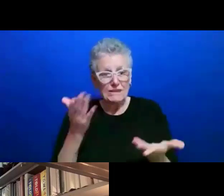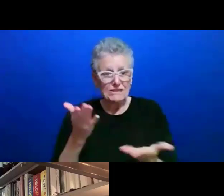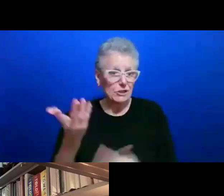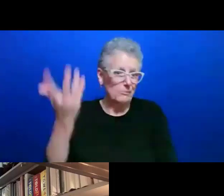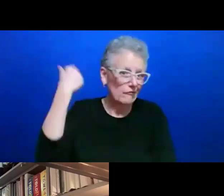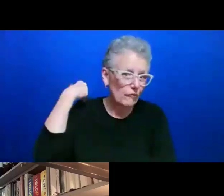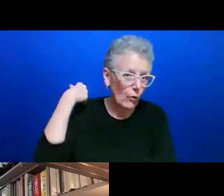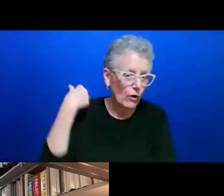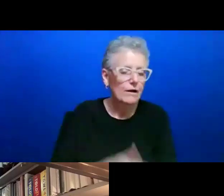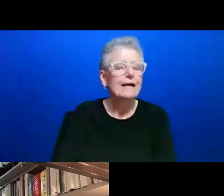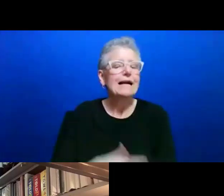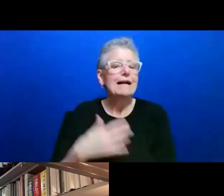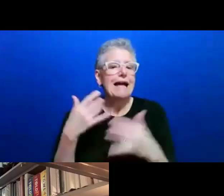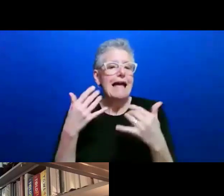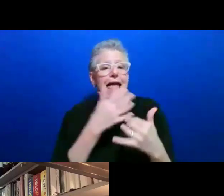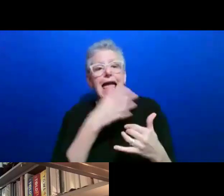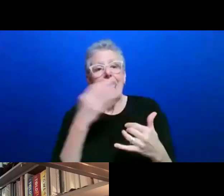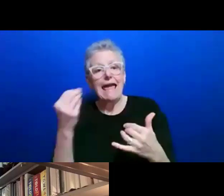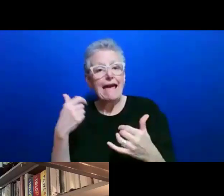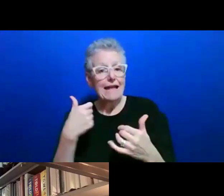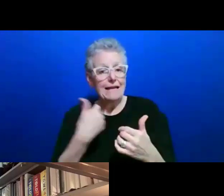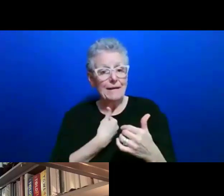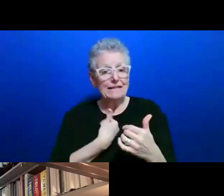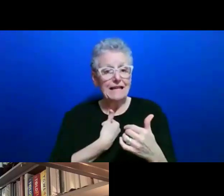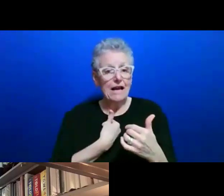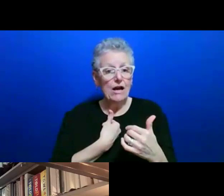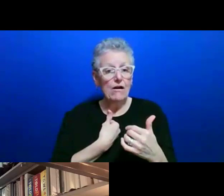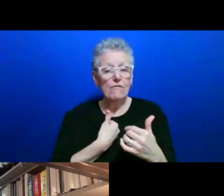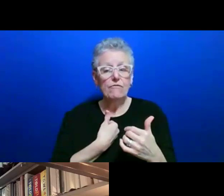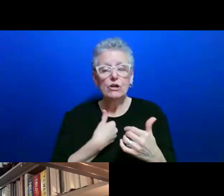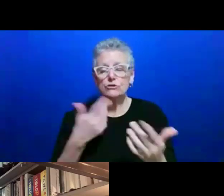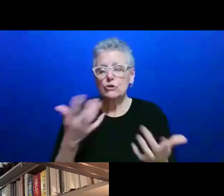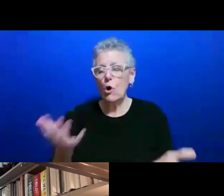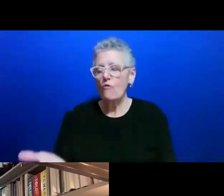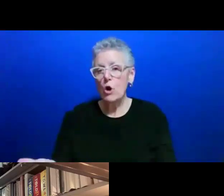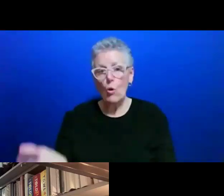and I was just overwhelmed with the amount of resources